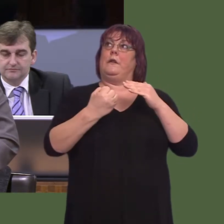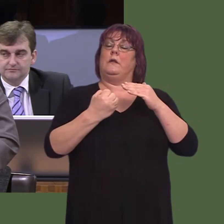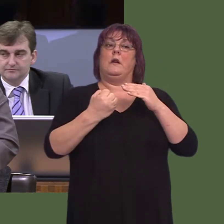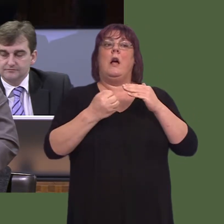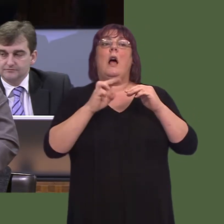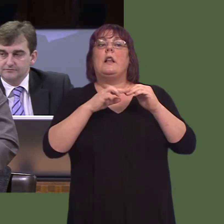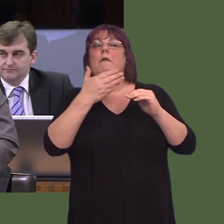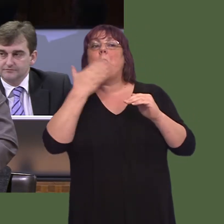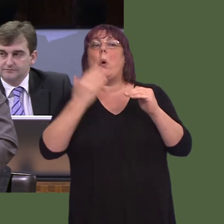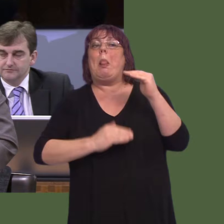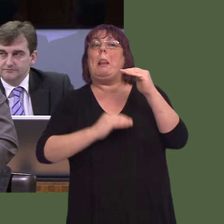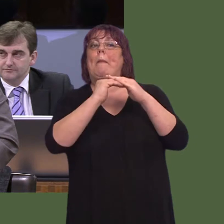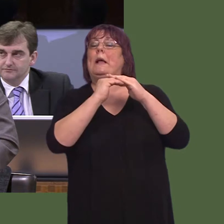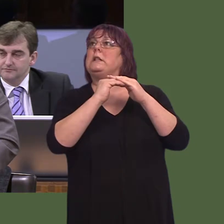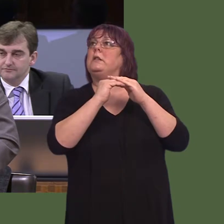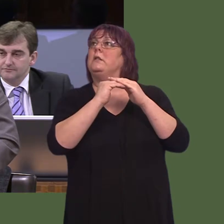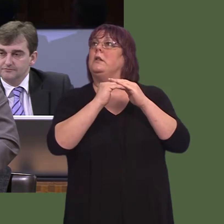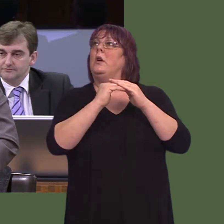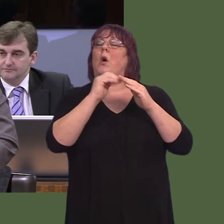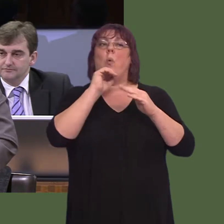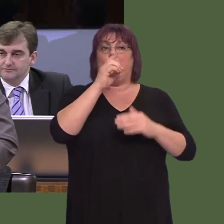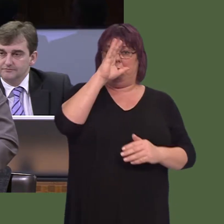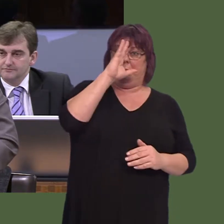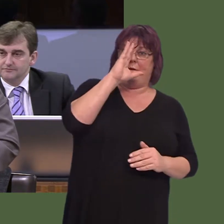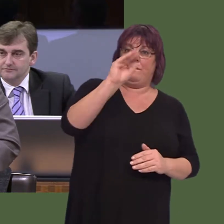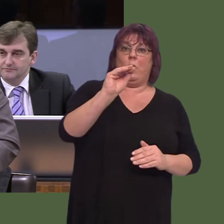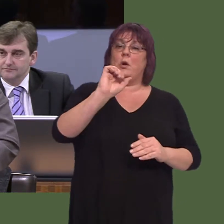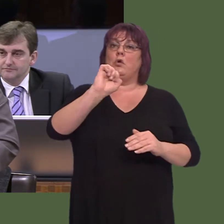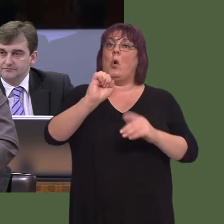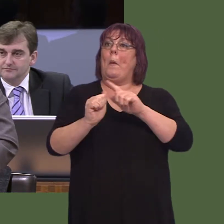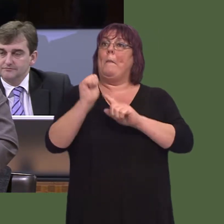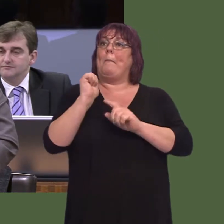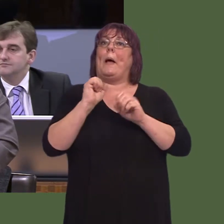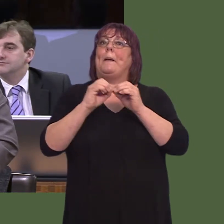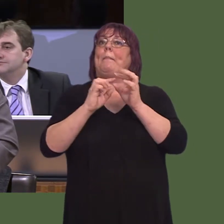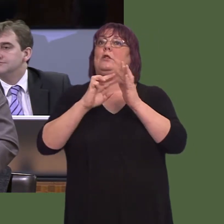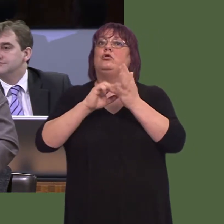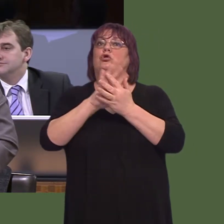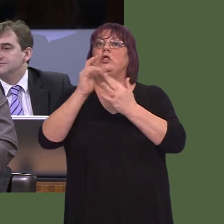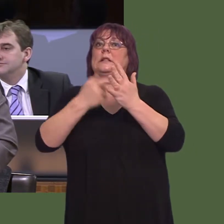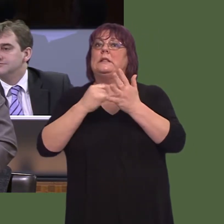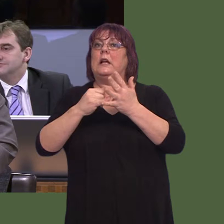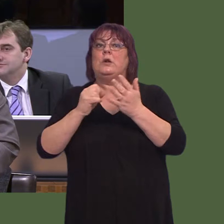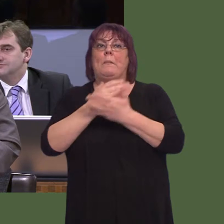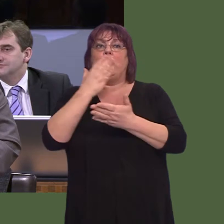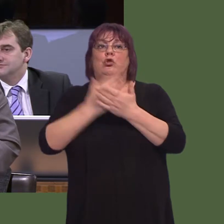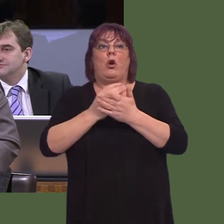and if there isn't that upper limit, will you be whipping your backbenchers and having Cabinet responsibility to vote this project through, whatever the cost?